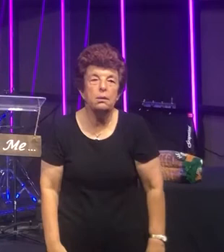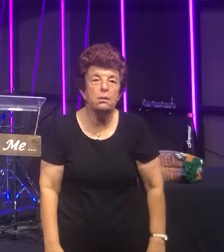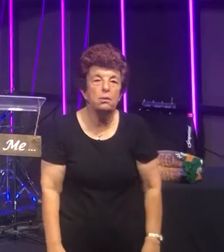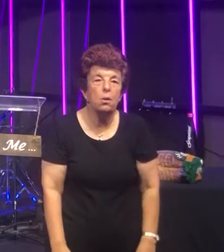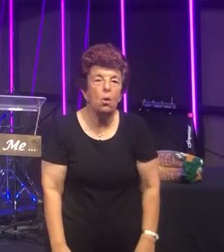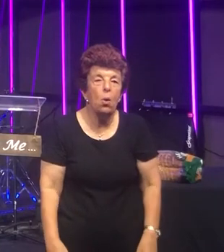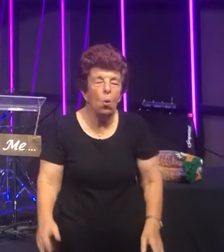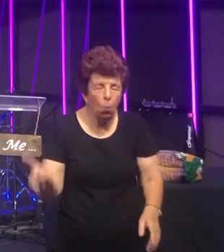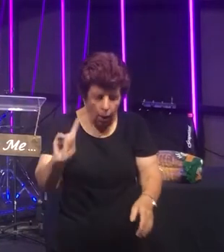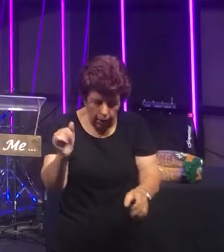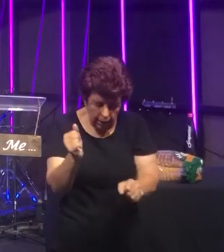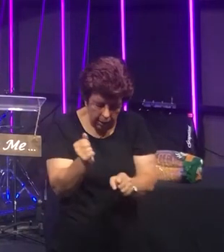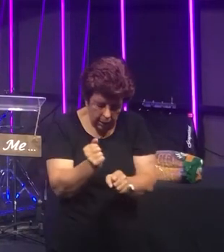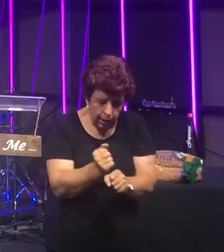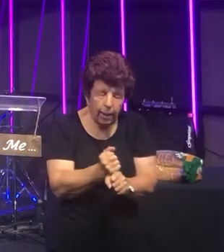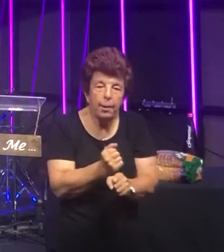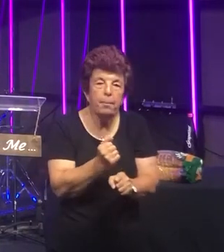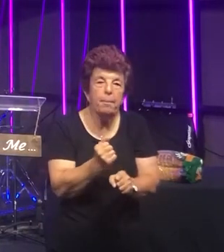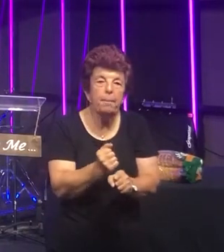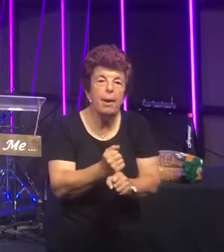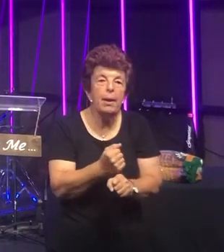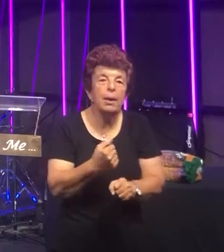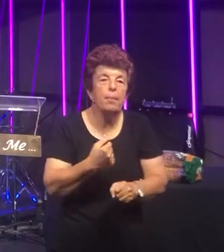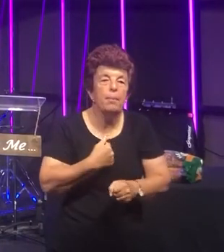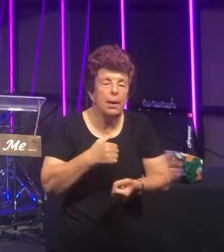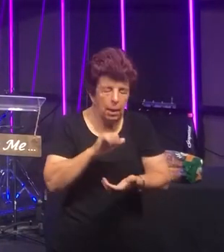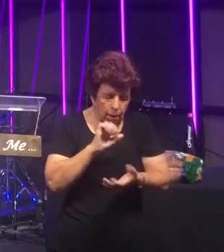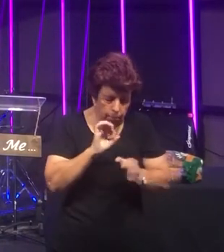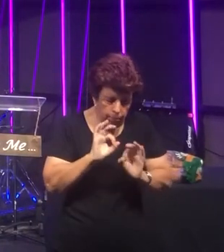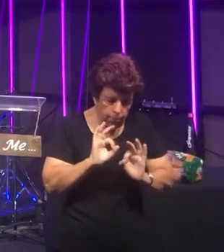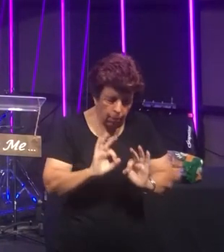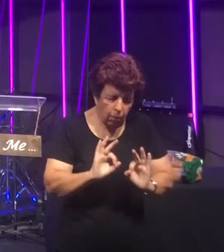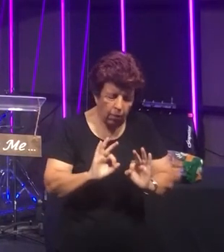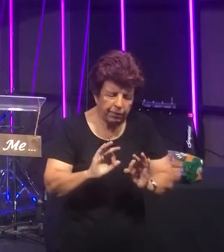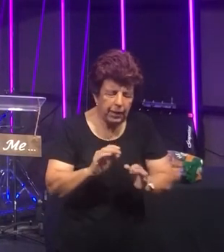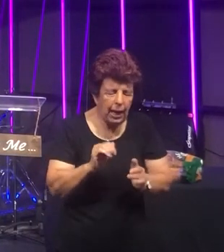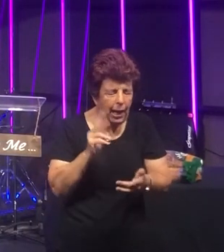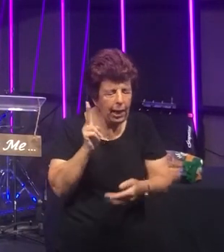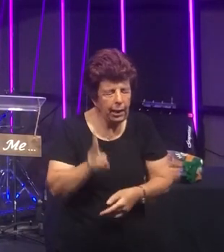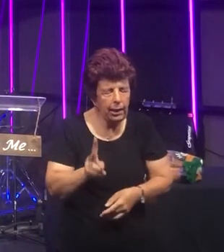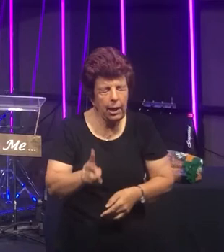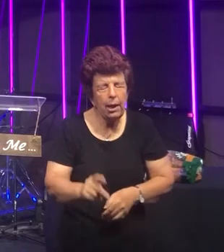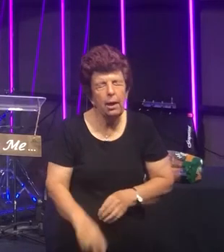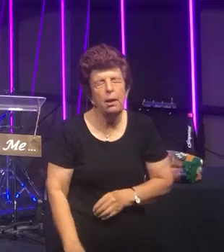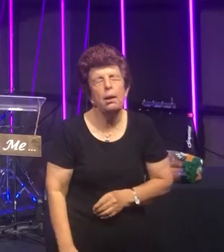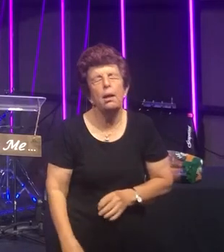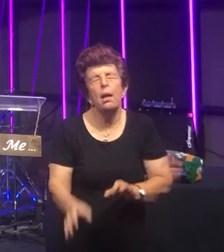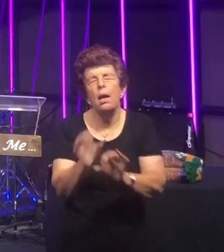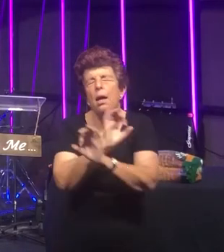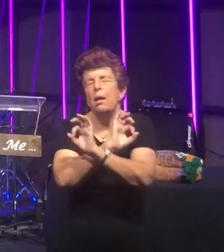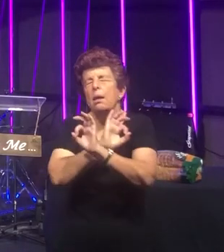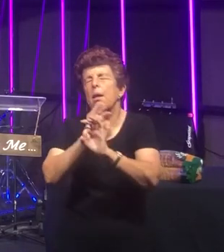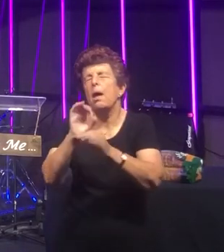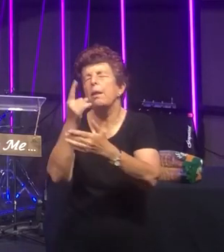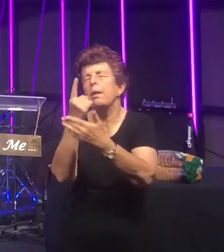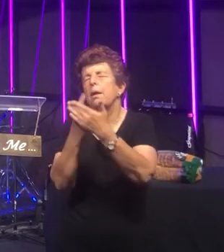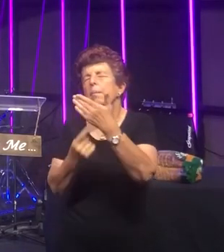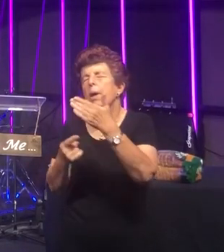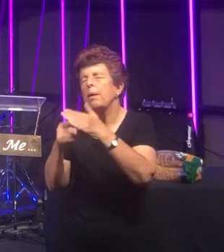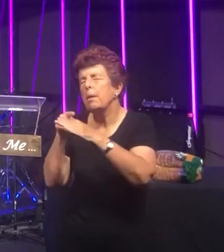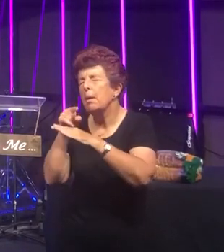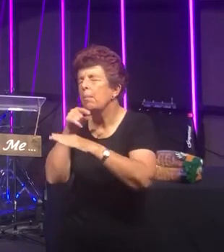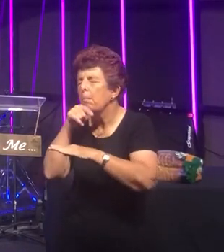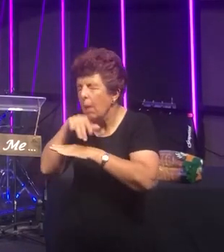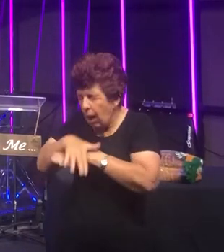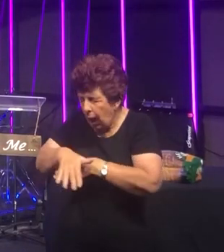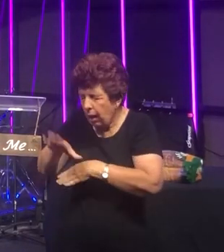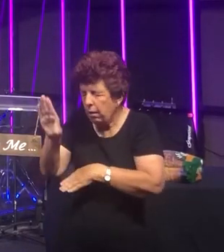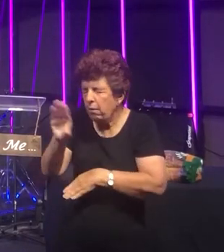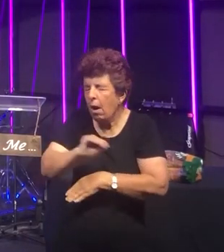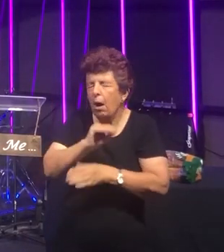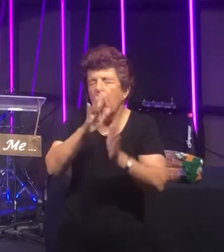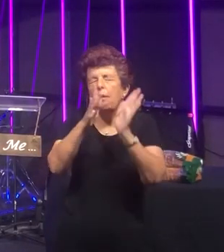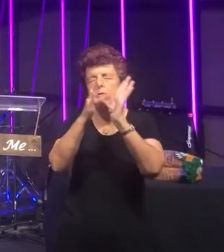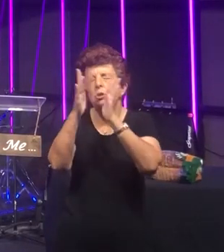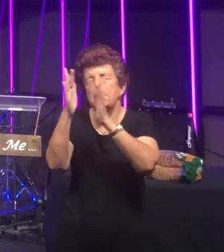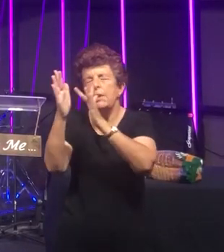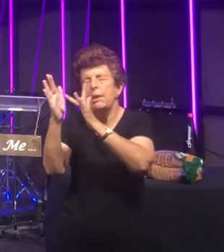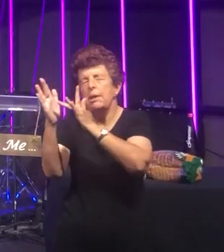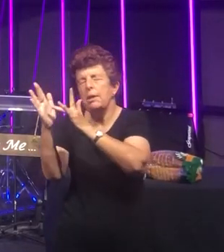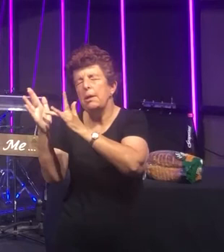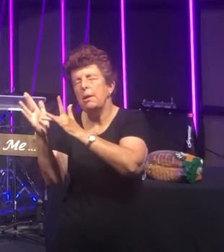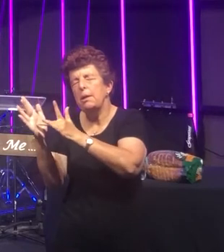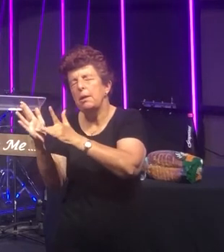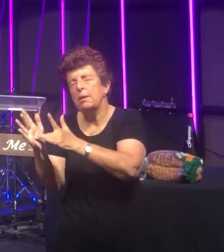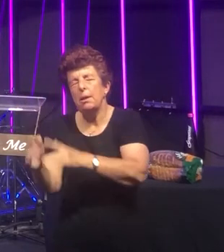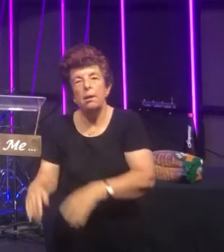What can make me whole again? Nothing but the blood of Jesus